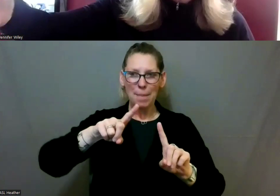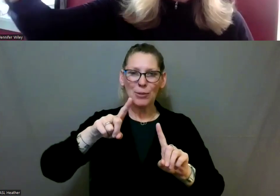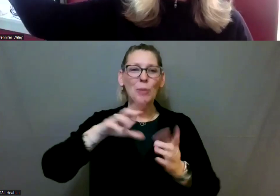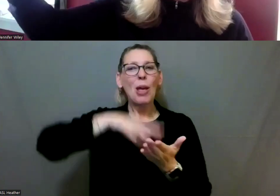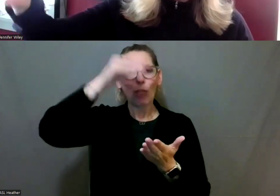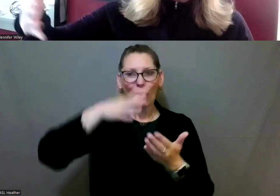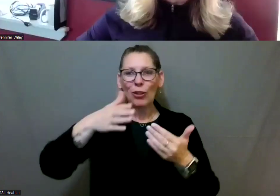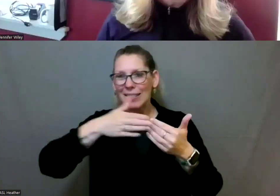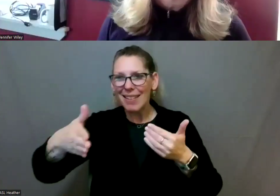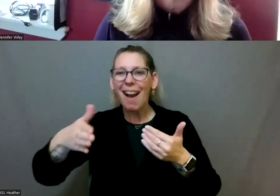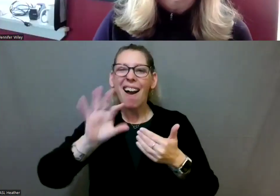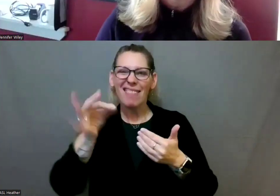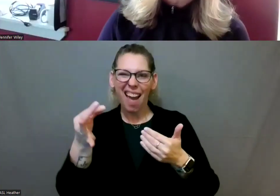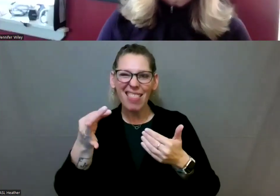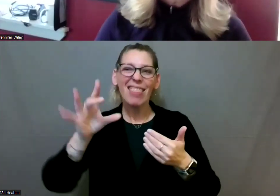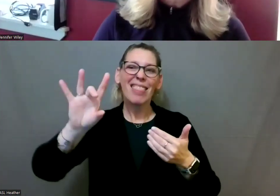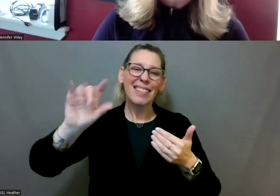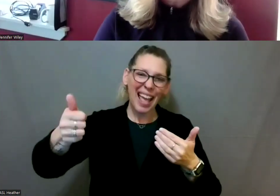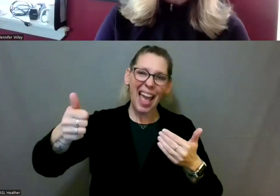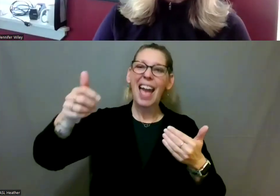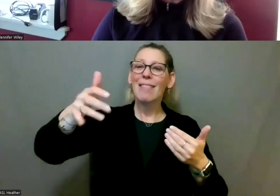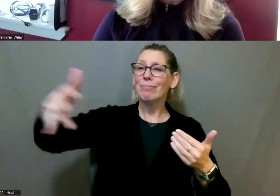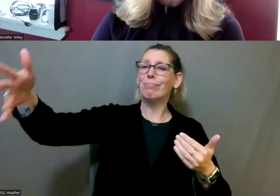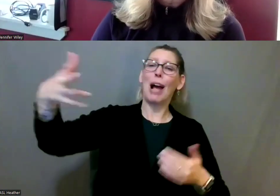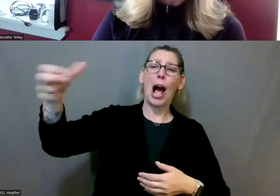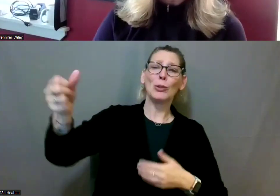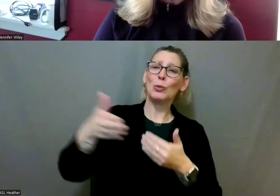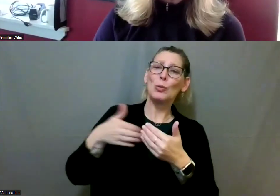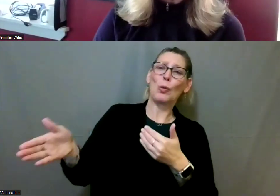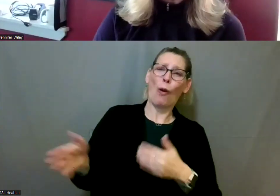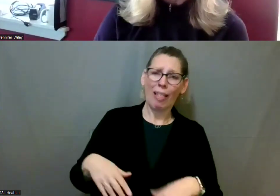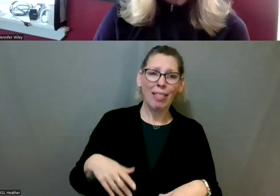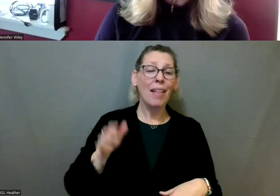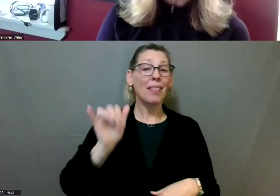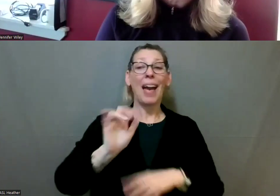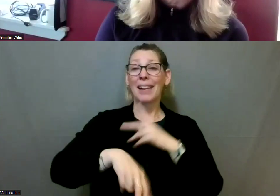10th grade and life beyond high school that body of work we've been leaning into that